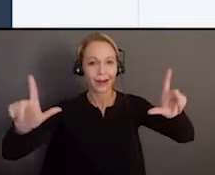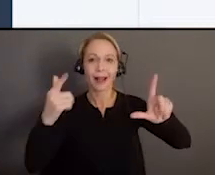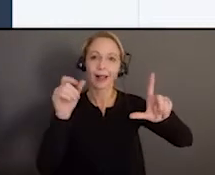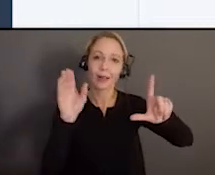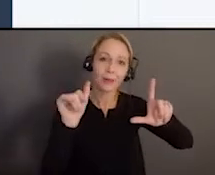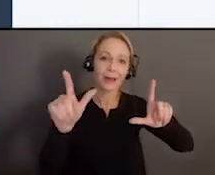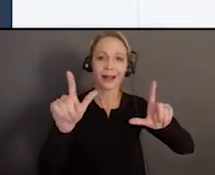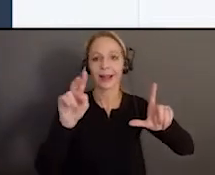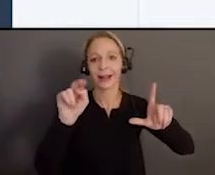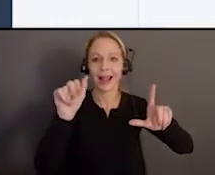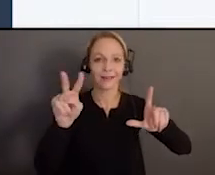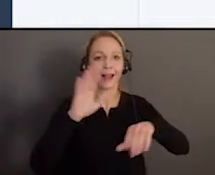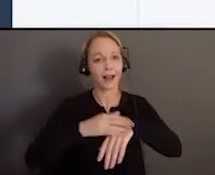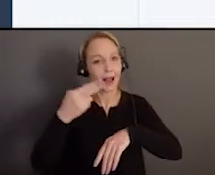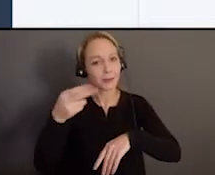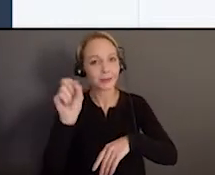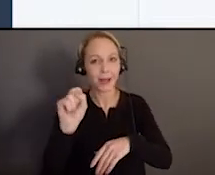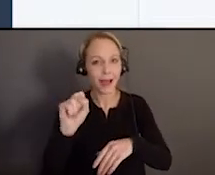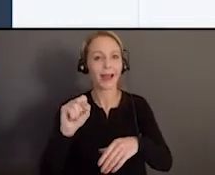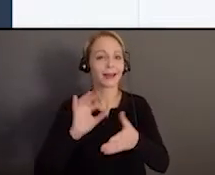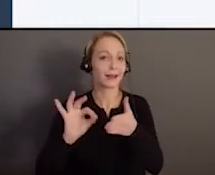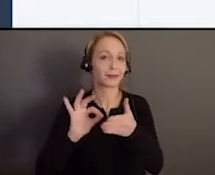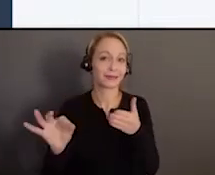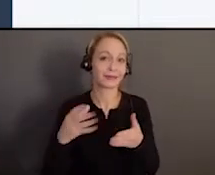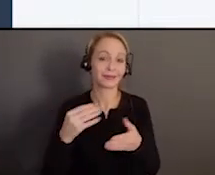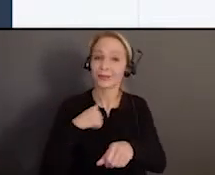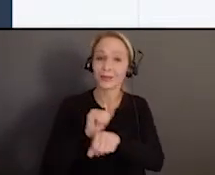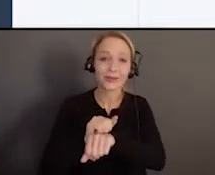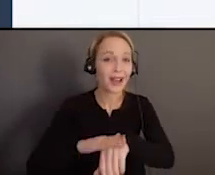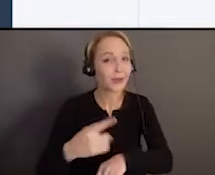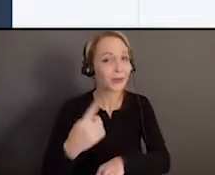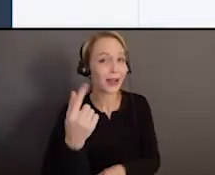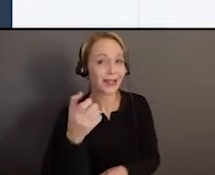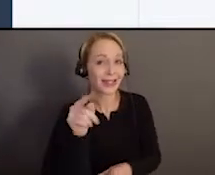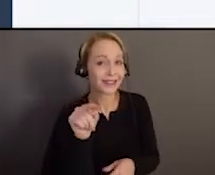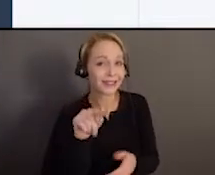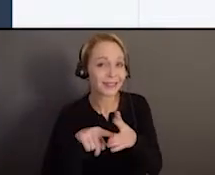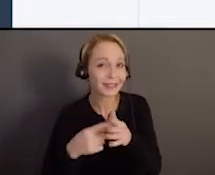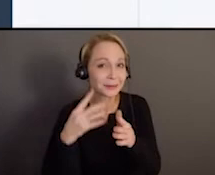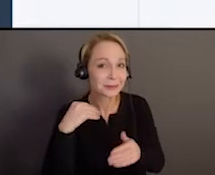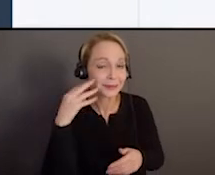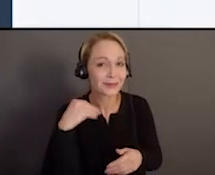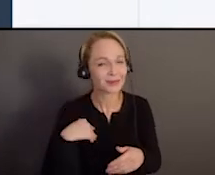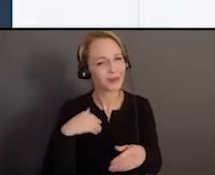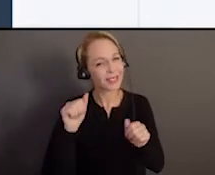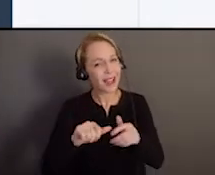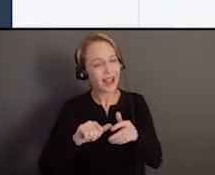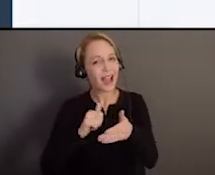AND ALSO WORKING ON A SINGLE GET-STARTED EXPERIENCE TO HELP YOU GET STARTED BUILDING QUICKLY.